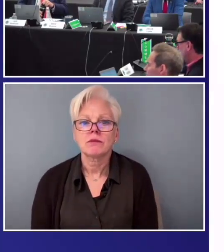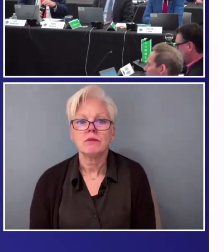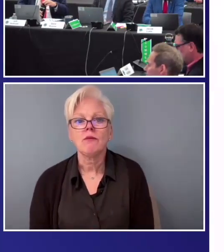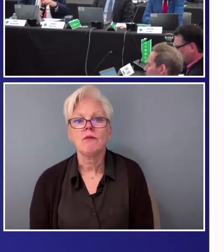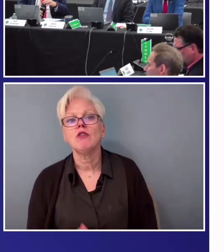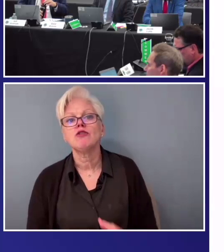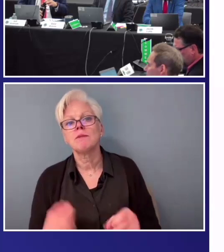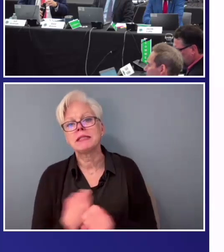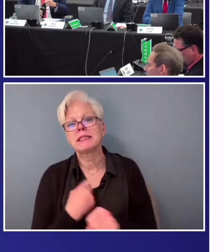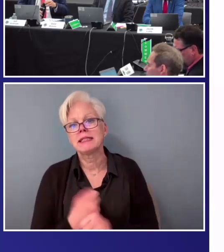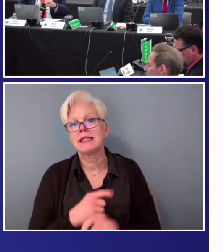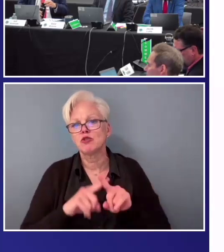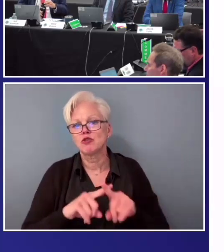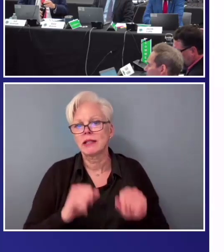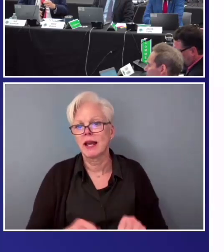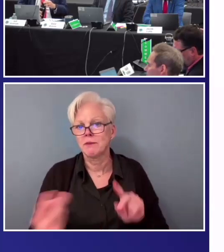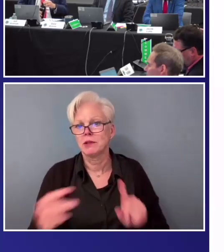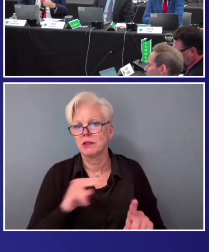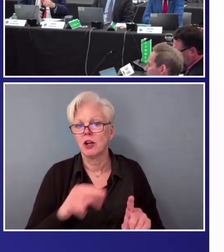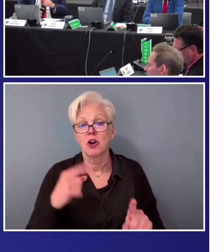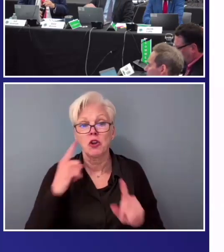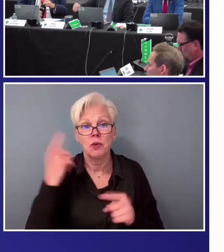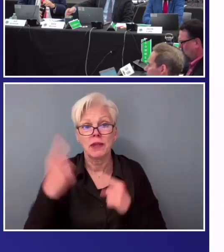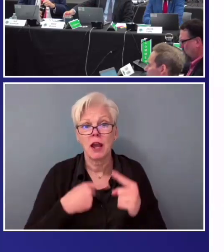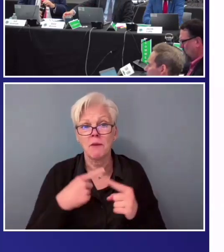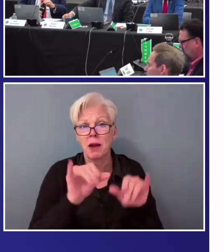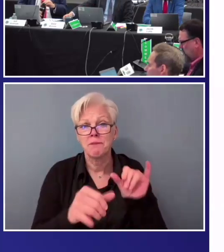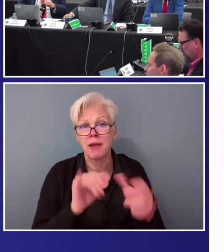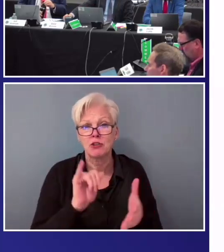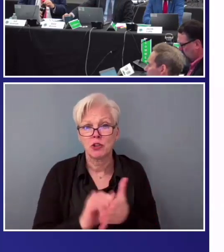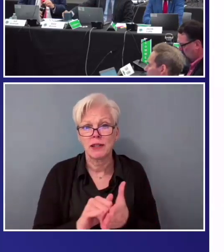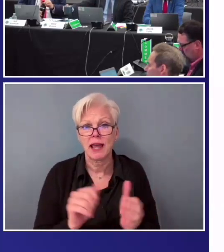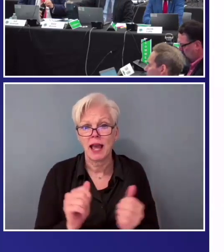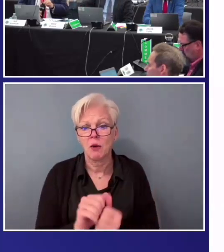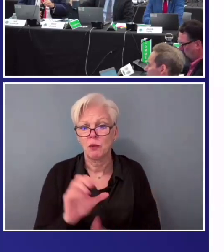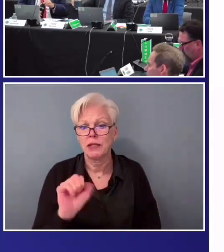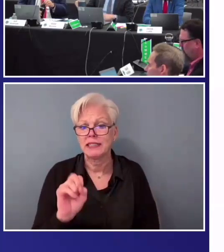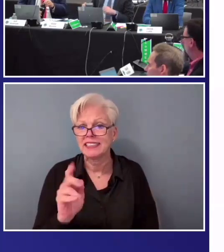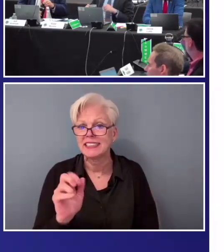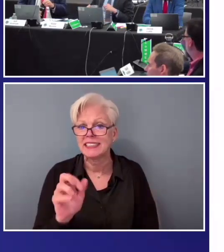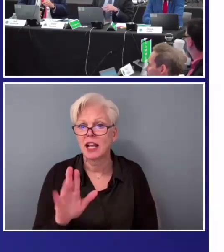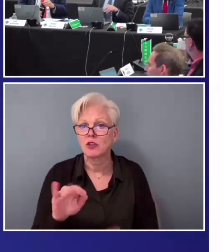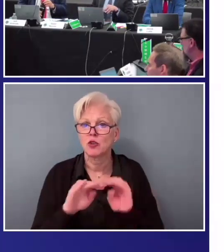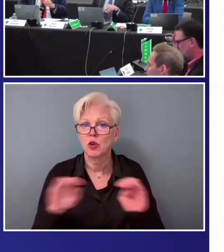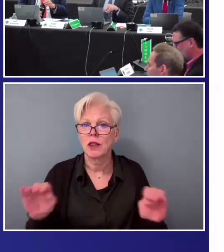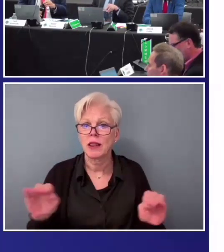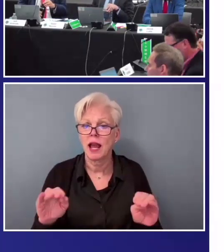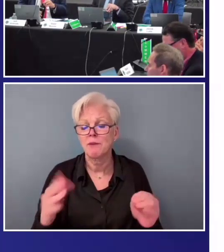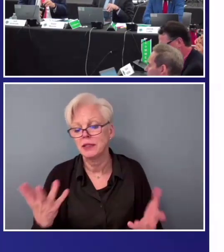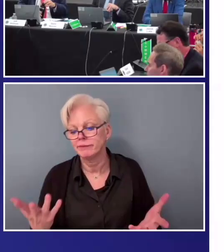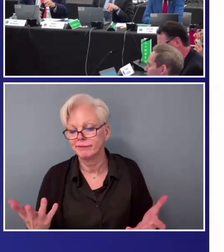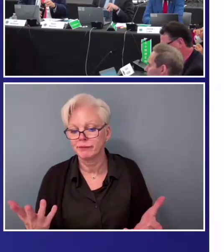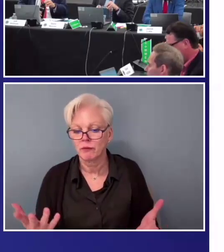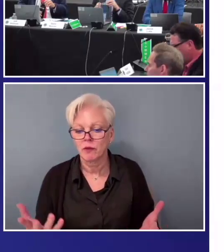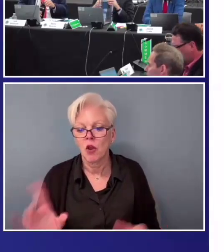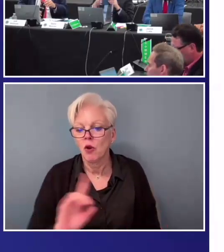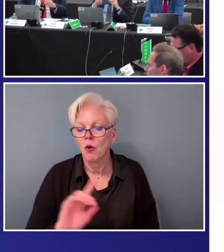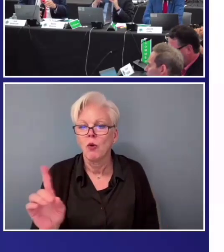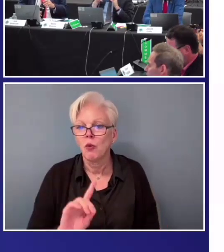reliability standpoint, are you thinking about measuring that against sector-level -- like where, where are we looking at